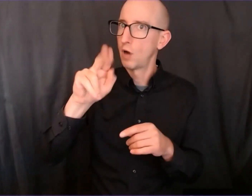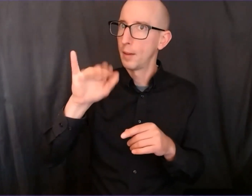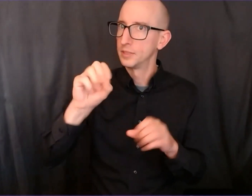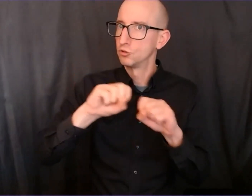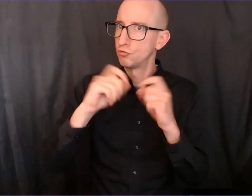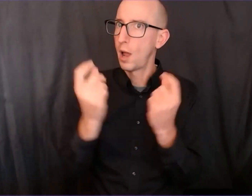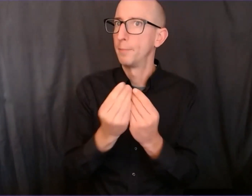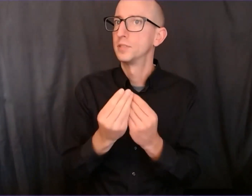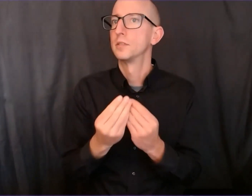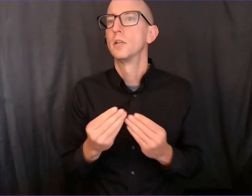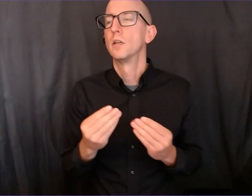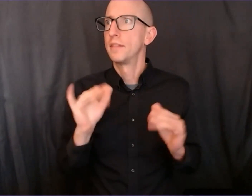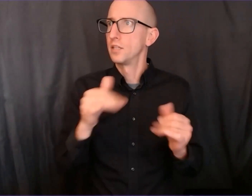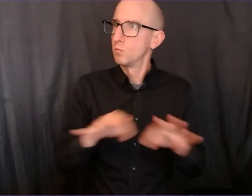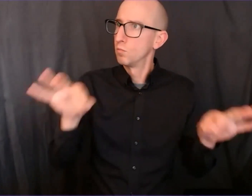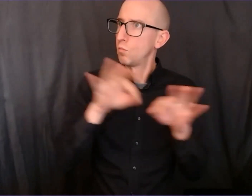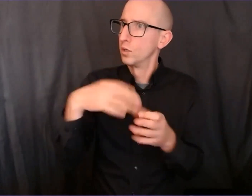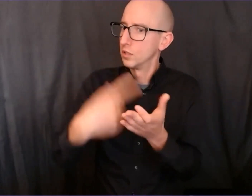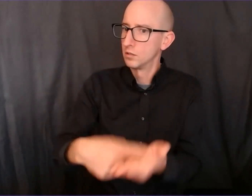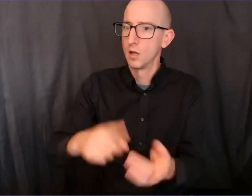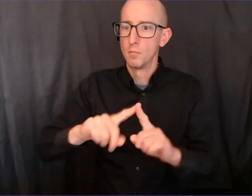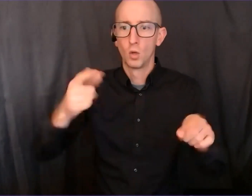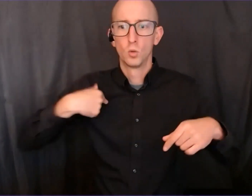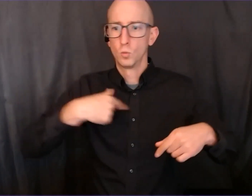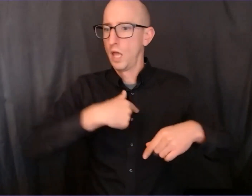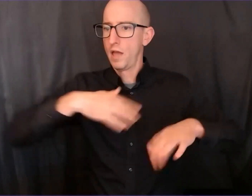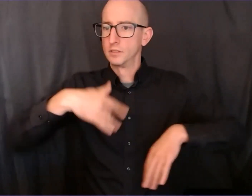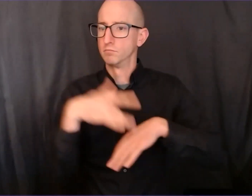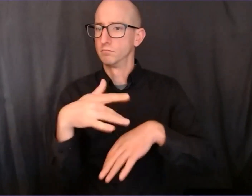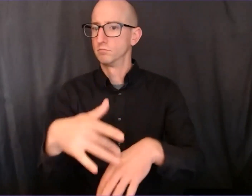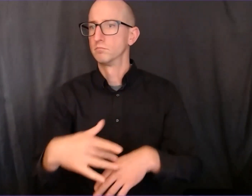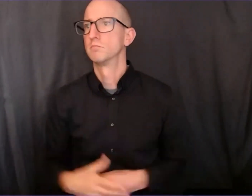this program as successfully as we're planning. Lastly, here, we want to help ensure that there is